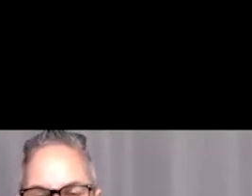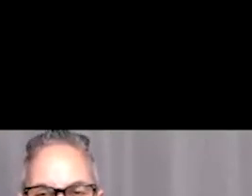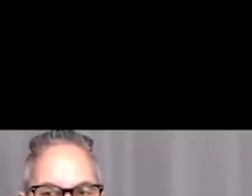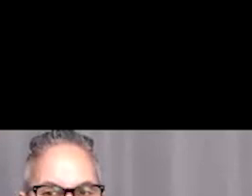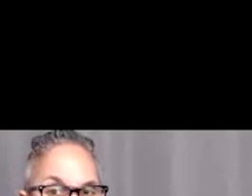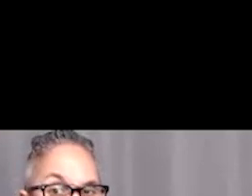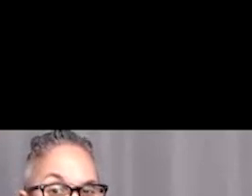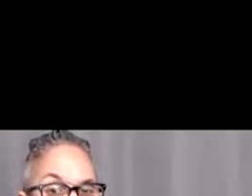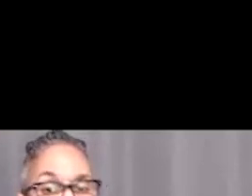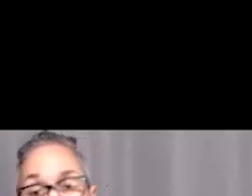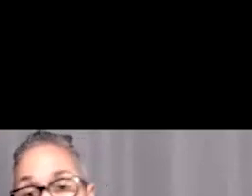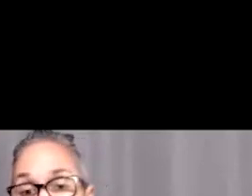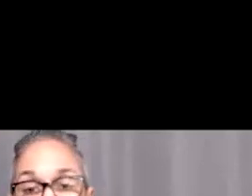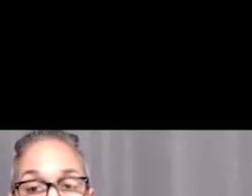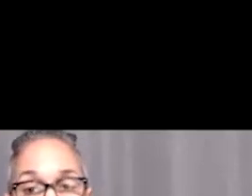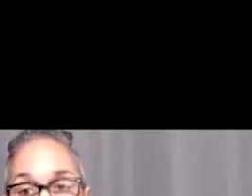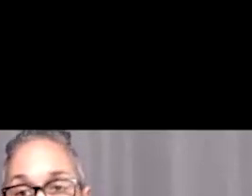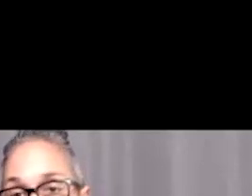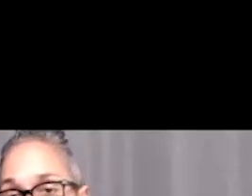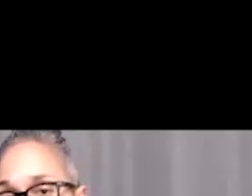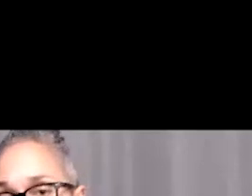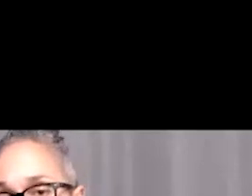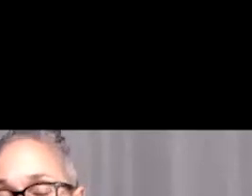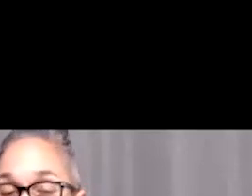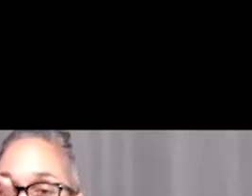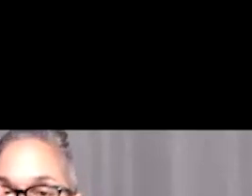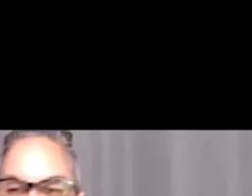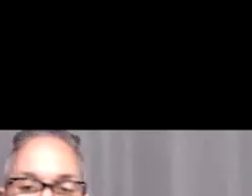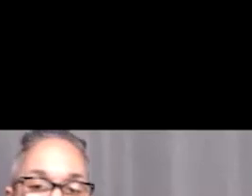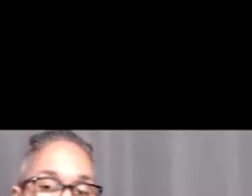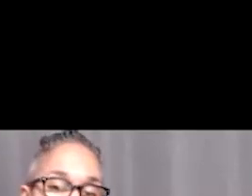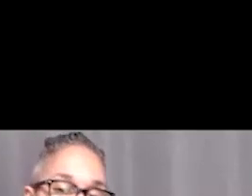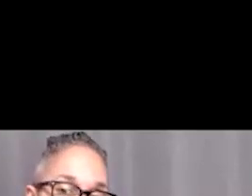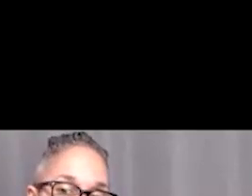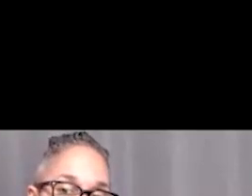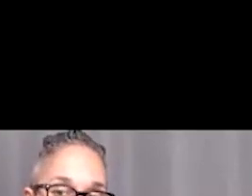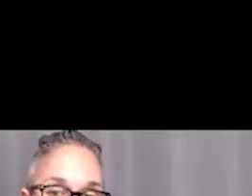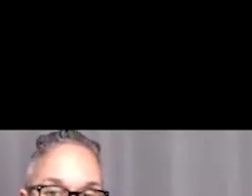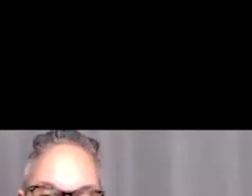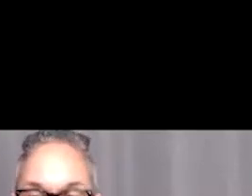You can unmute and you can just say it out loud, or you can type it in the chat.